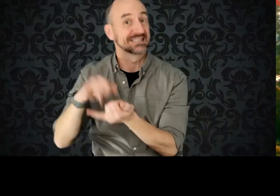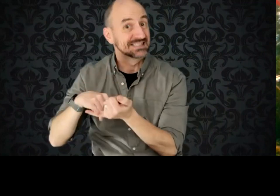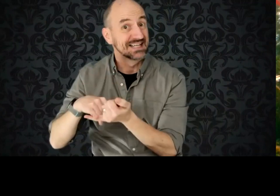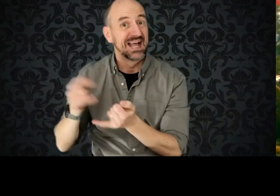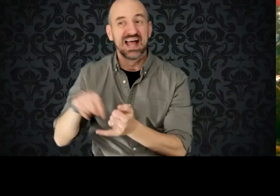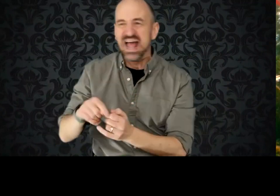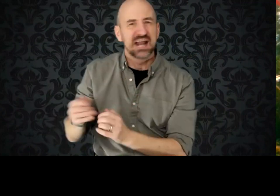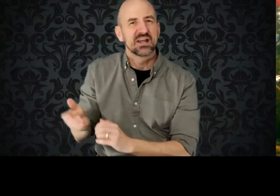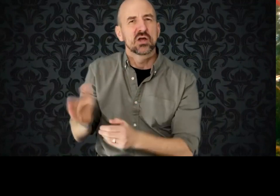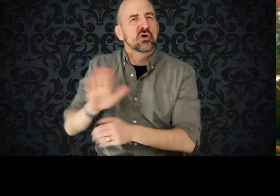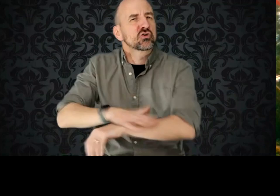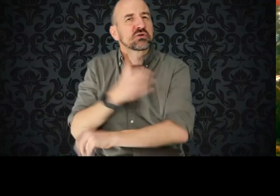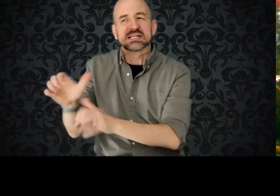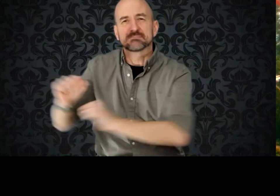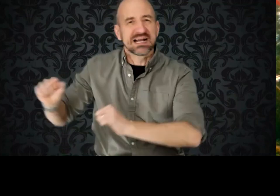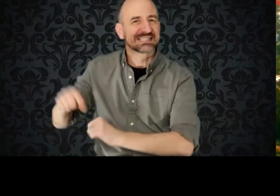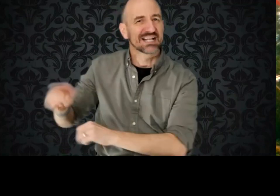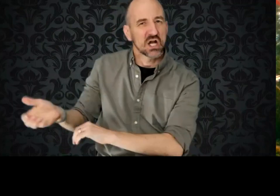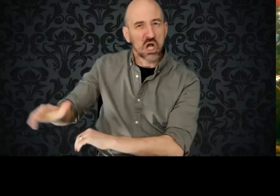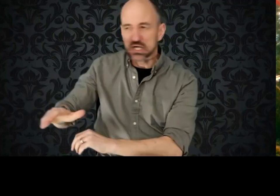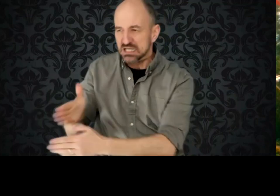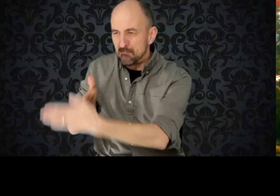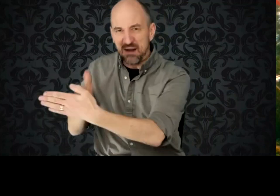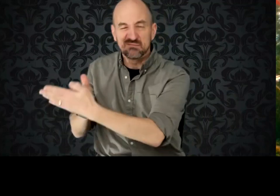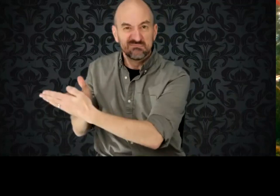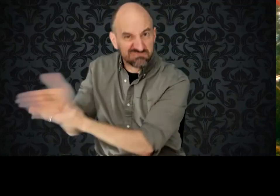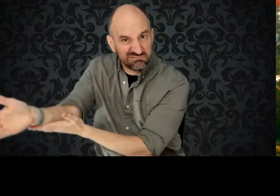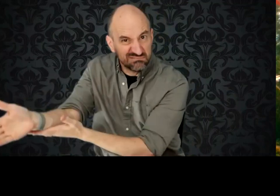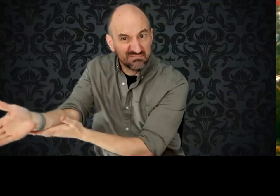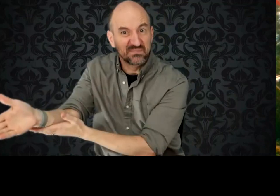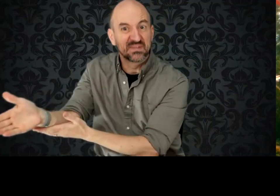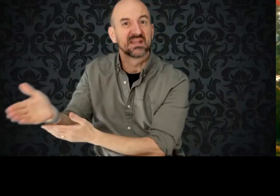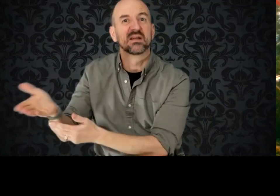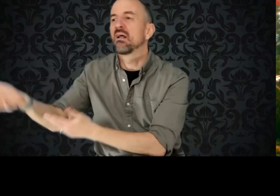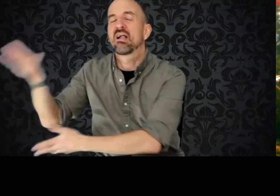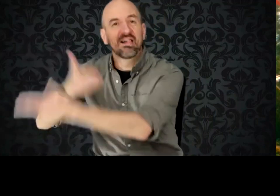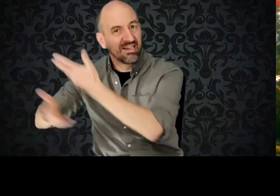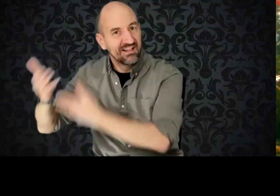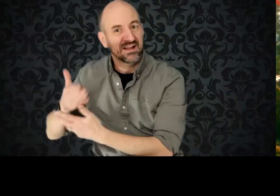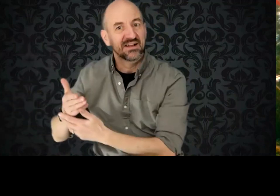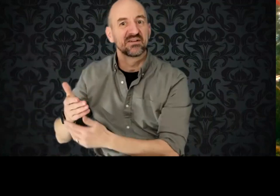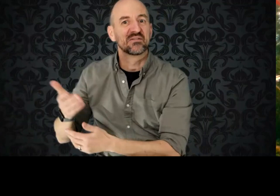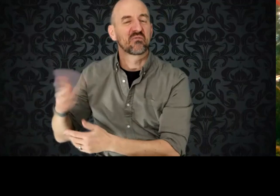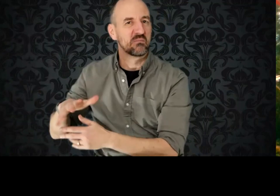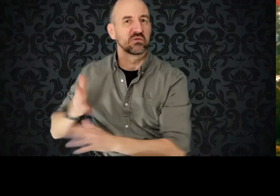green spaces. We will hear more about horticultural therapy, very innovative ways of connecting plants, and then connecting